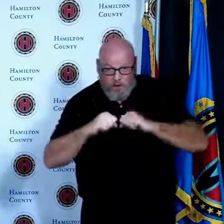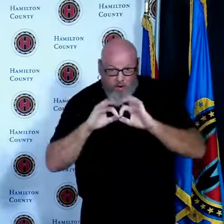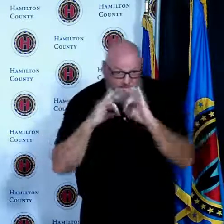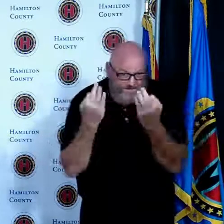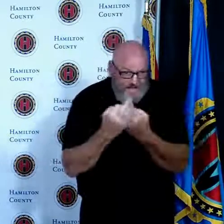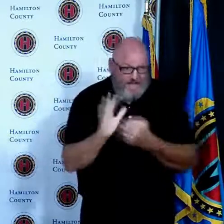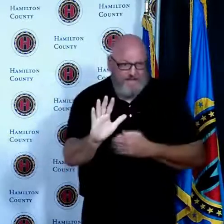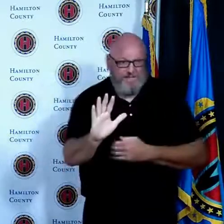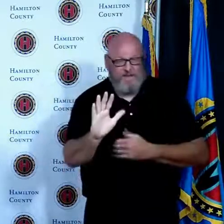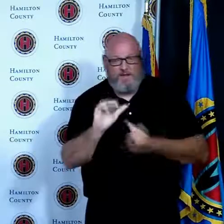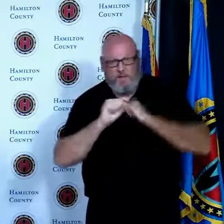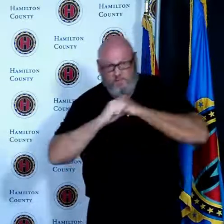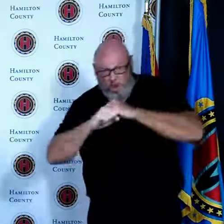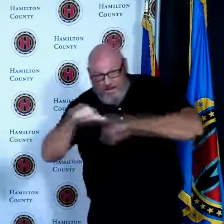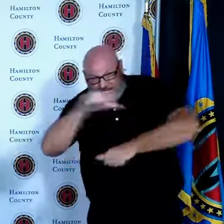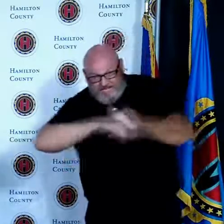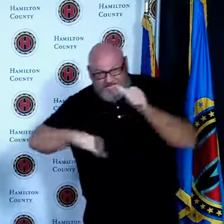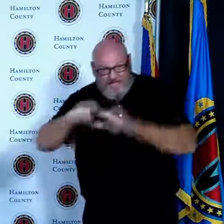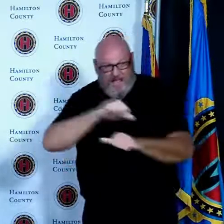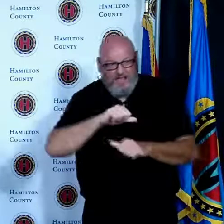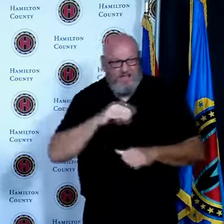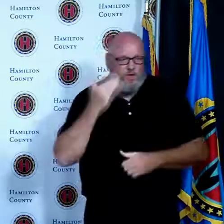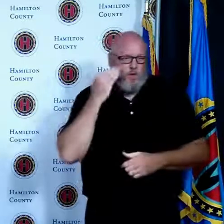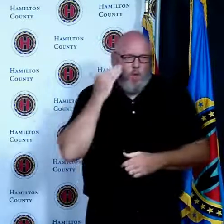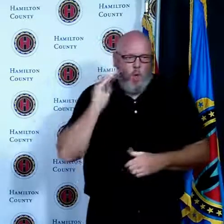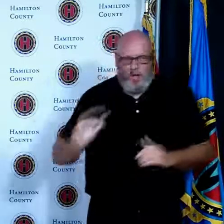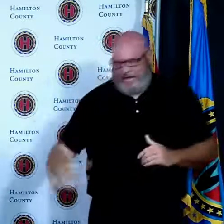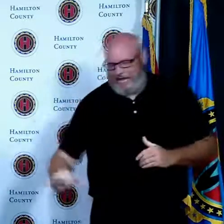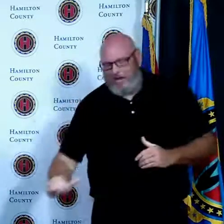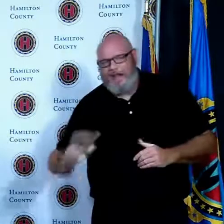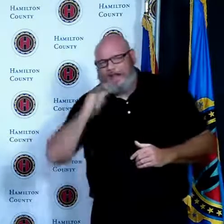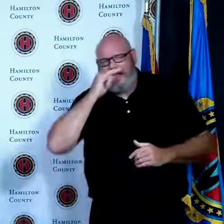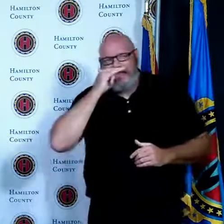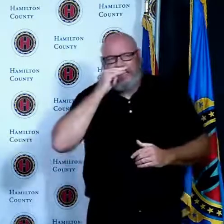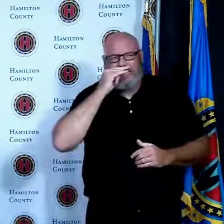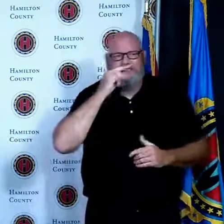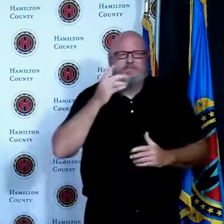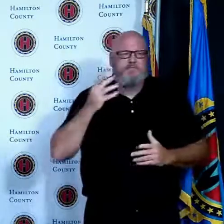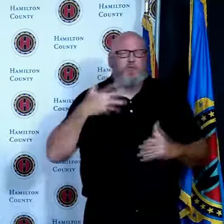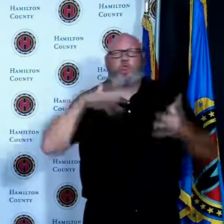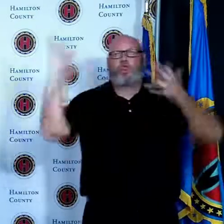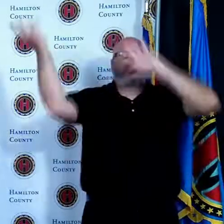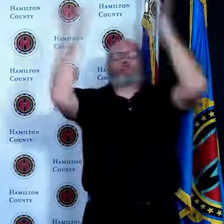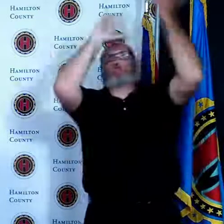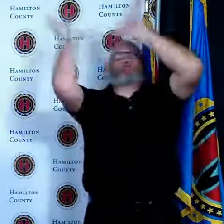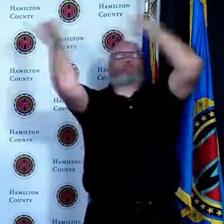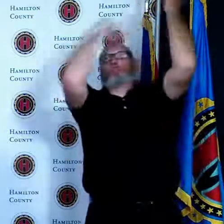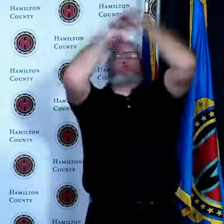kids it's more difficult but the more comfortable kids are and know that their parents are supportive the better off those children